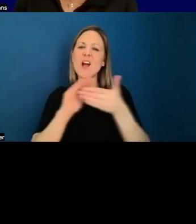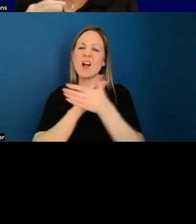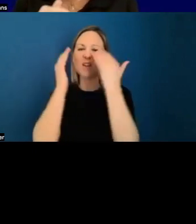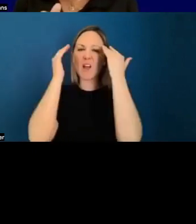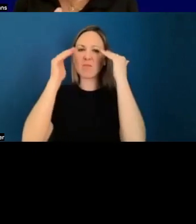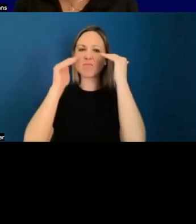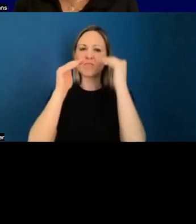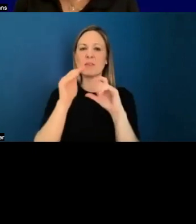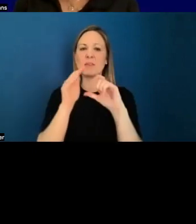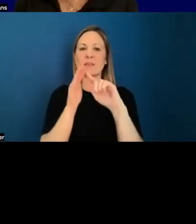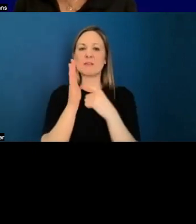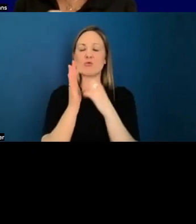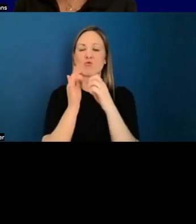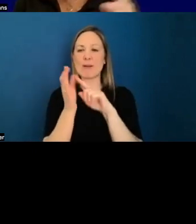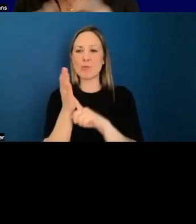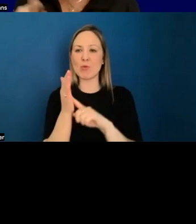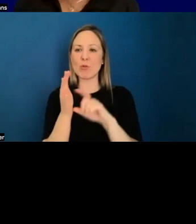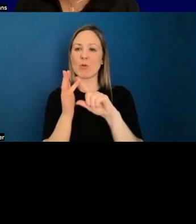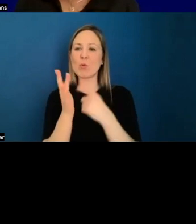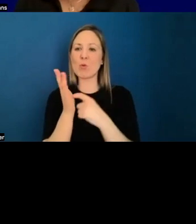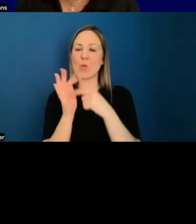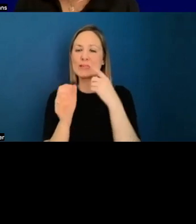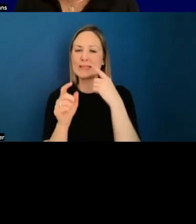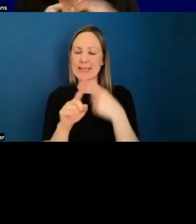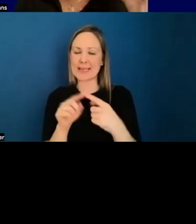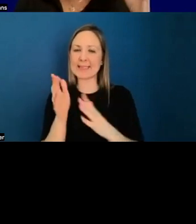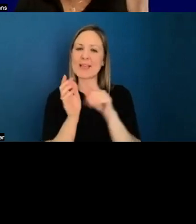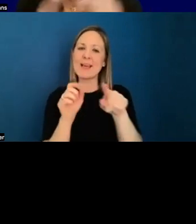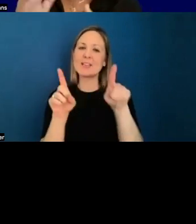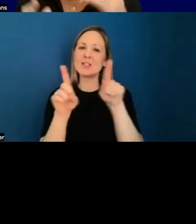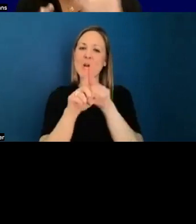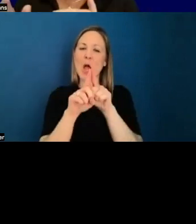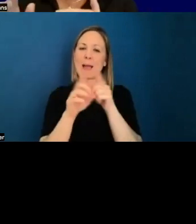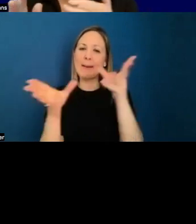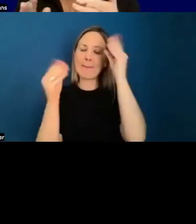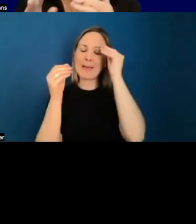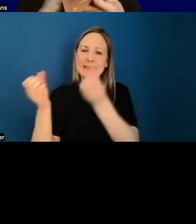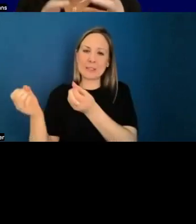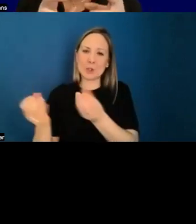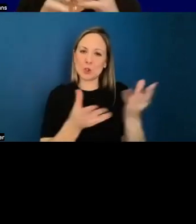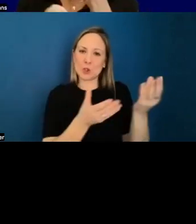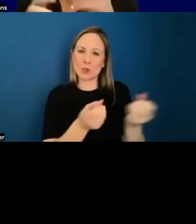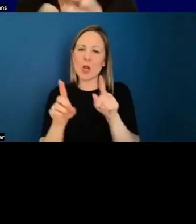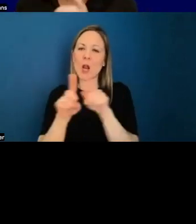This area is where the messages are relayed. So its a coordination area of that